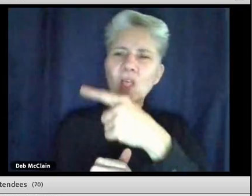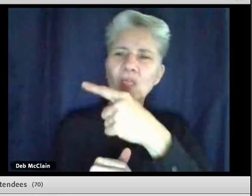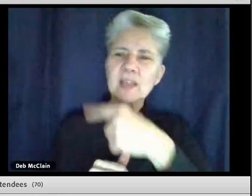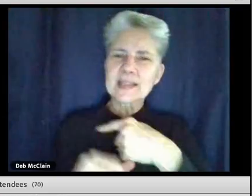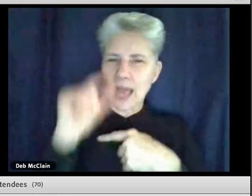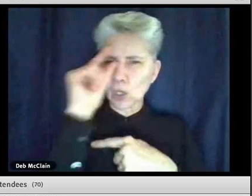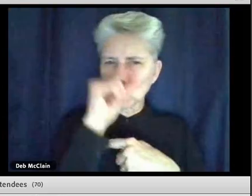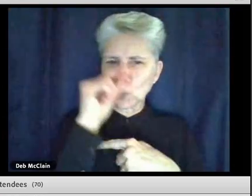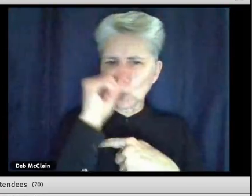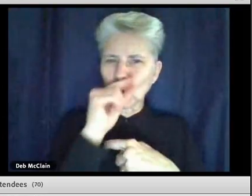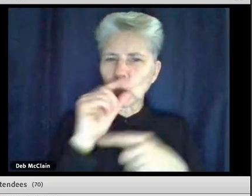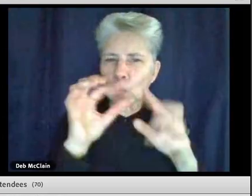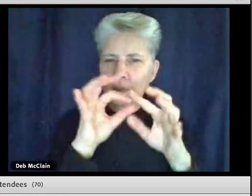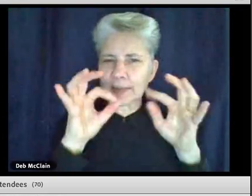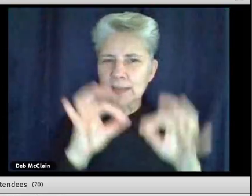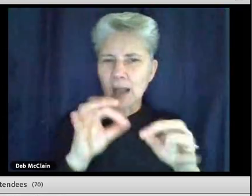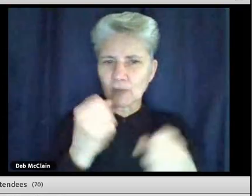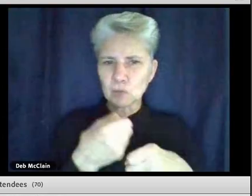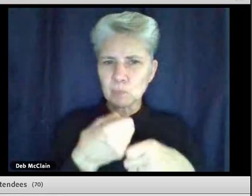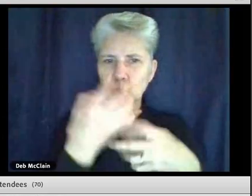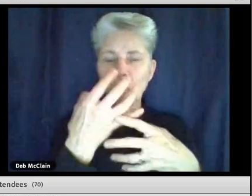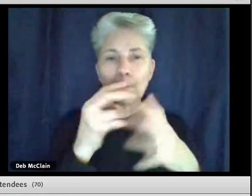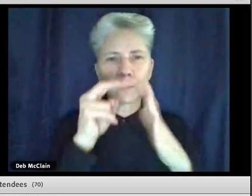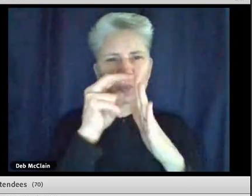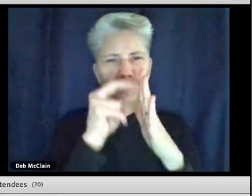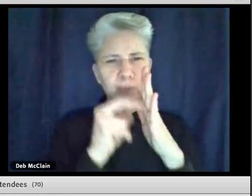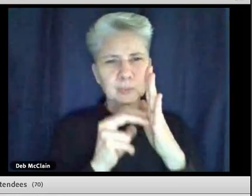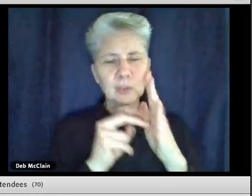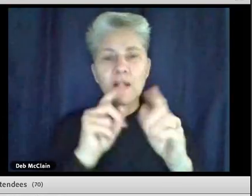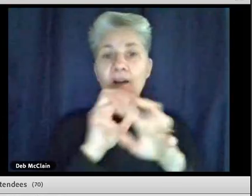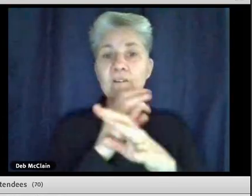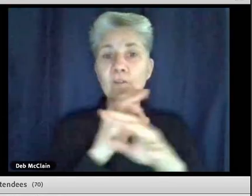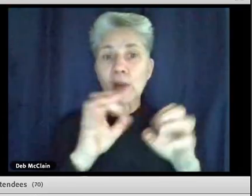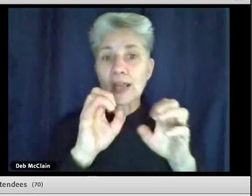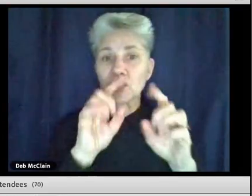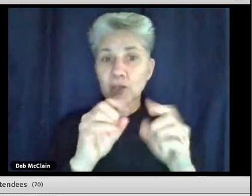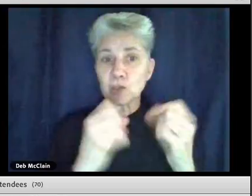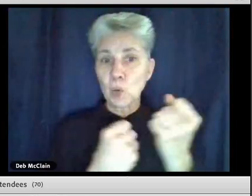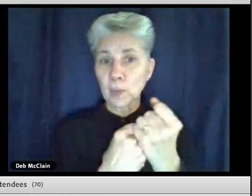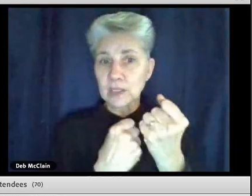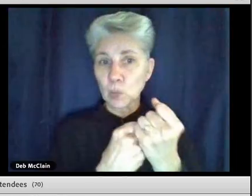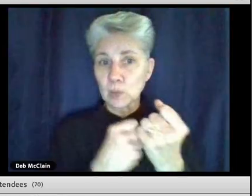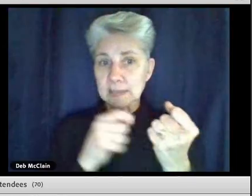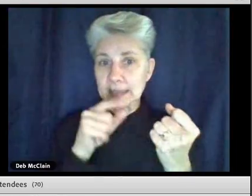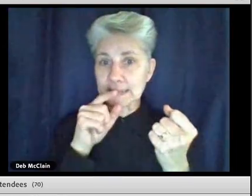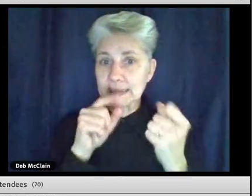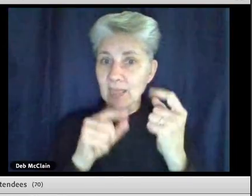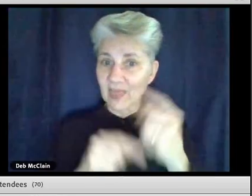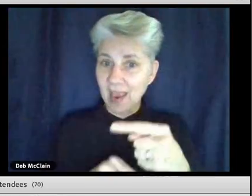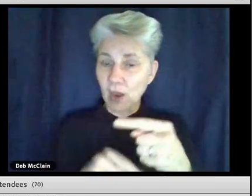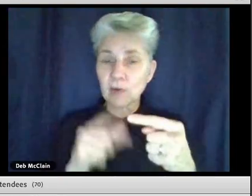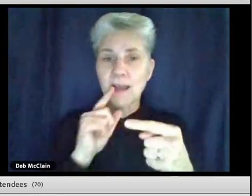This is a Google Doc that you can go to, and it's got all of the free educational resources here,